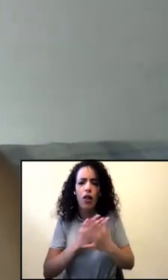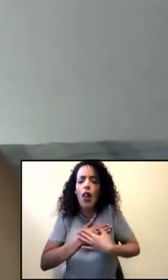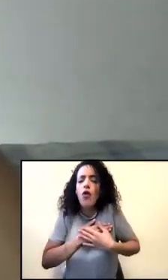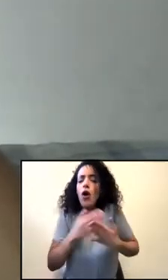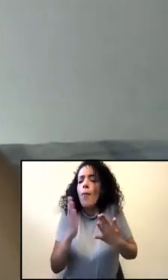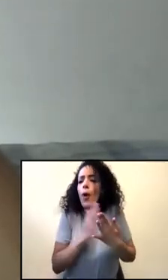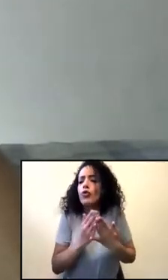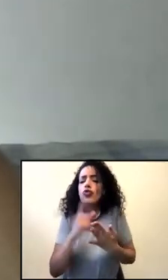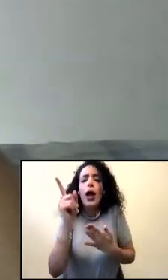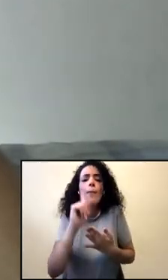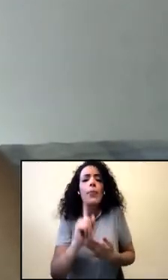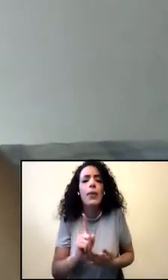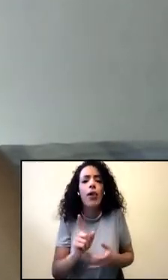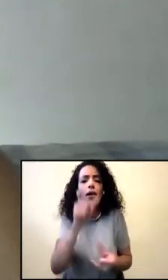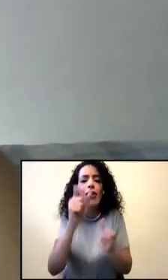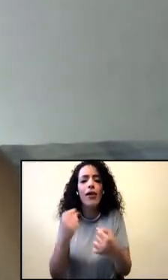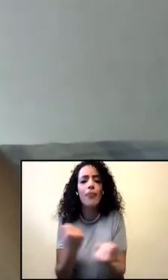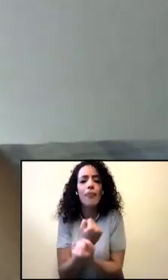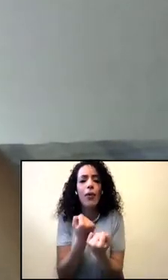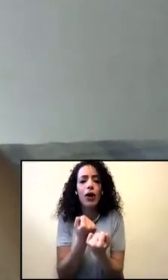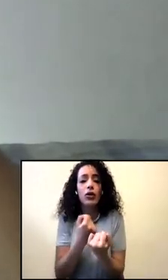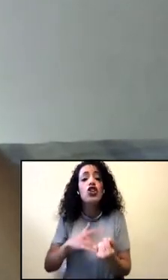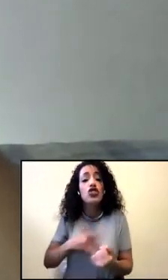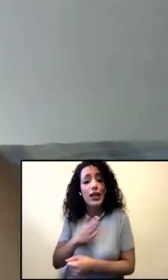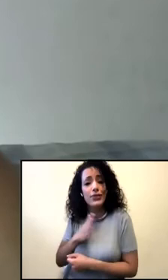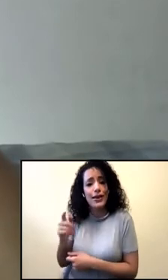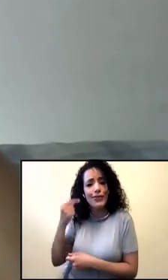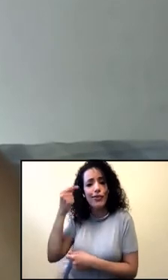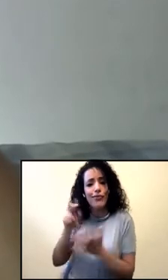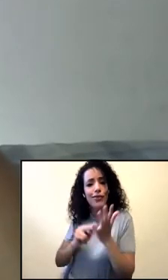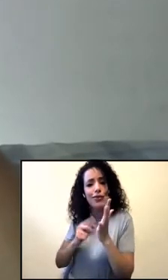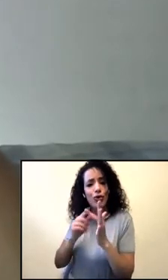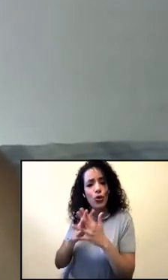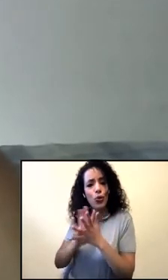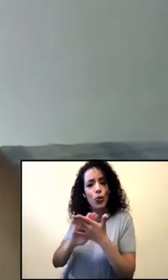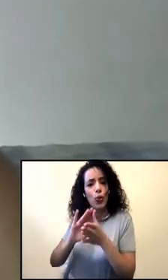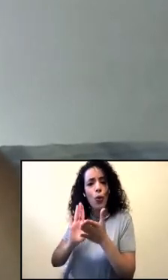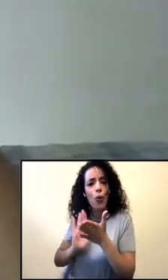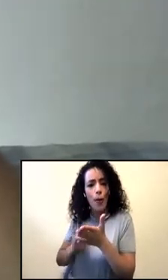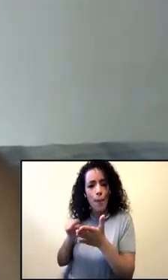her home, and has lived there for 12 years. She is a Co-Producer of Maslaha's audio documentary that